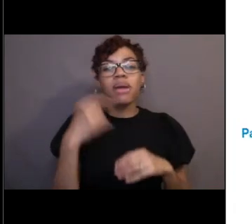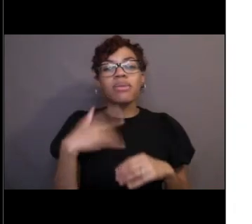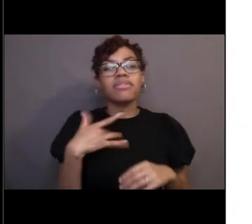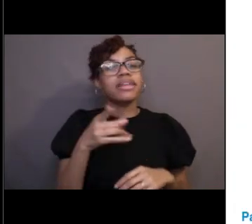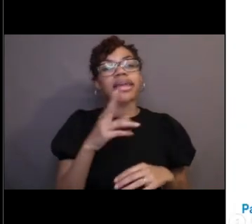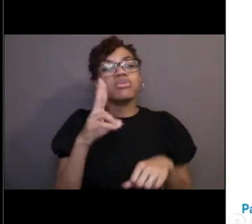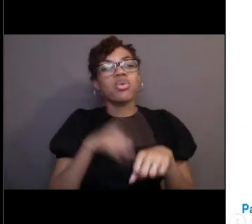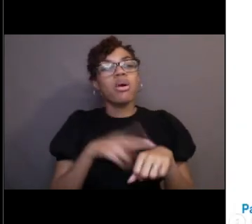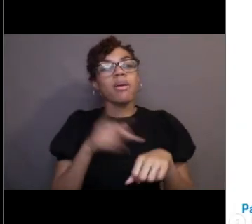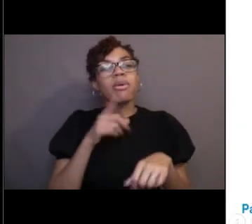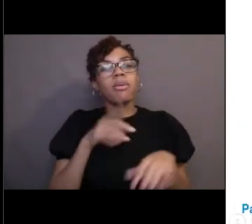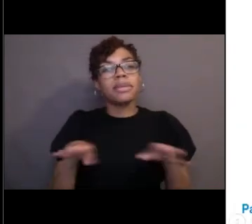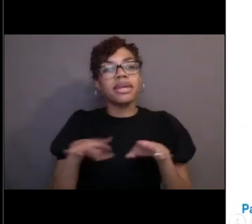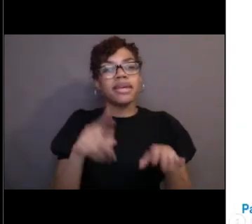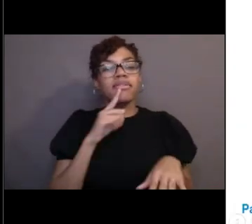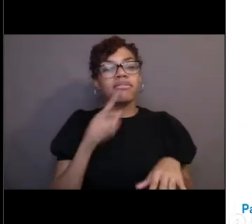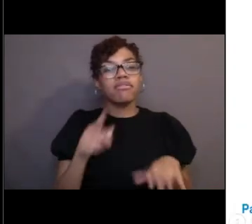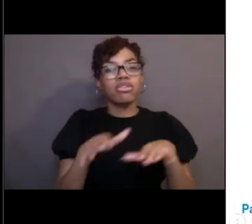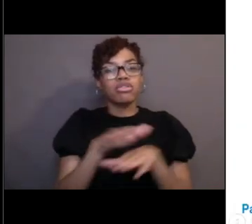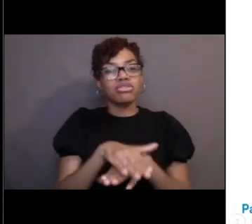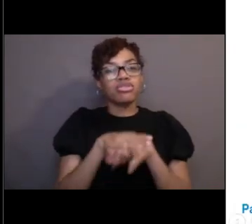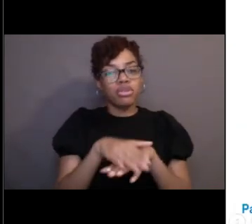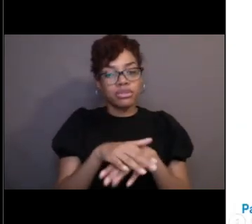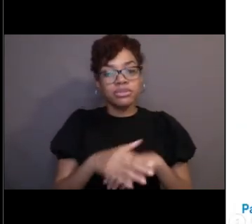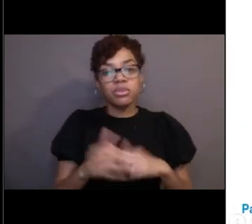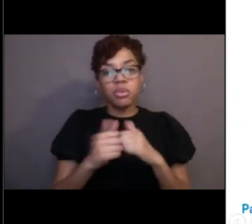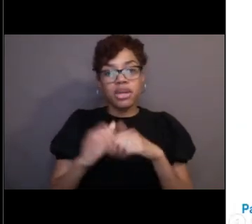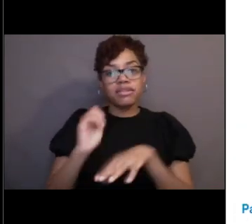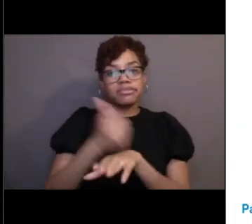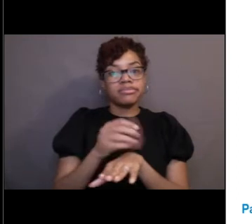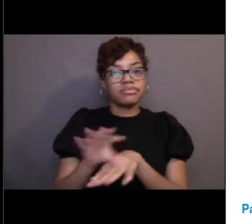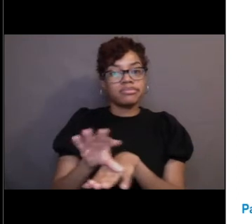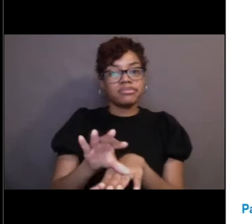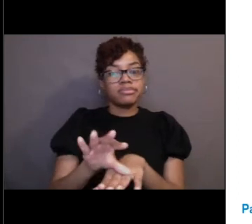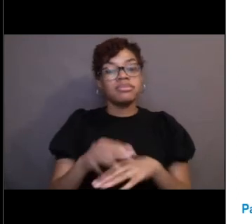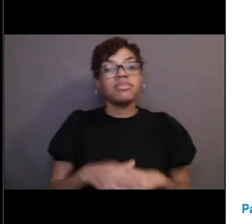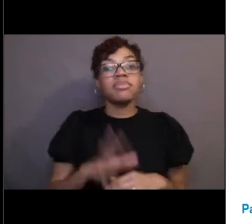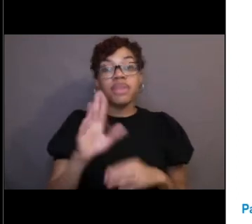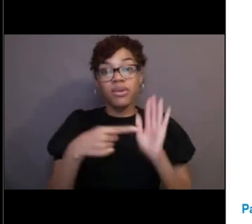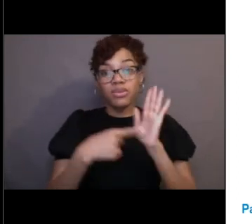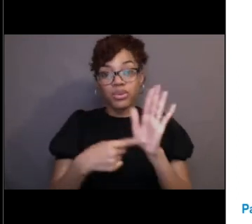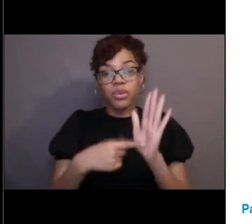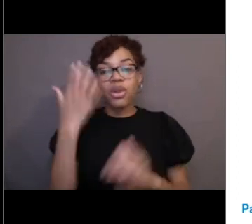The next video then is actually what it looks like to deploy the tag from the tag itself,